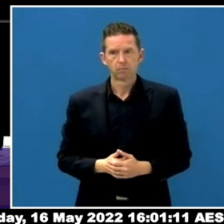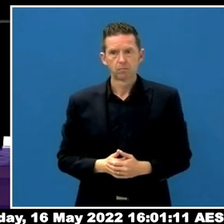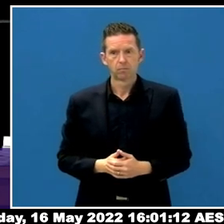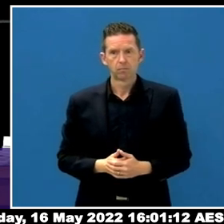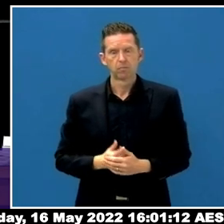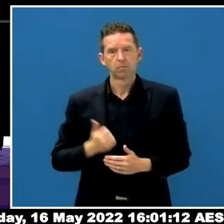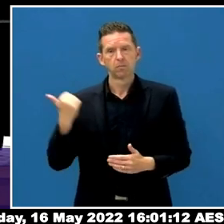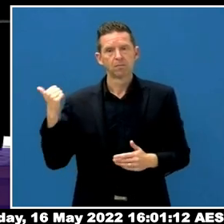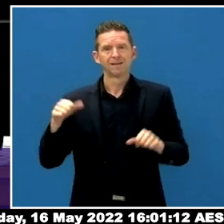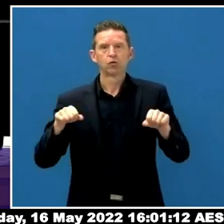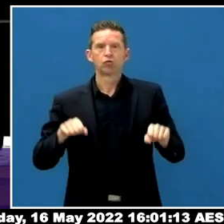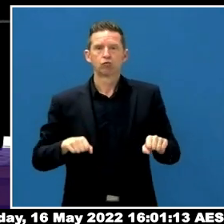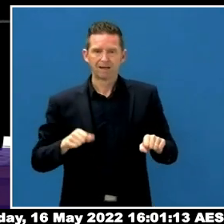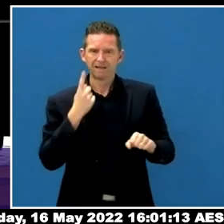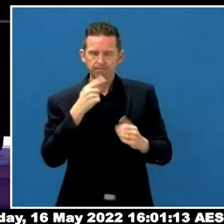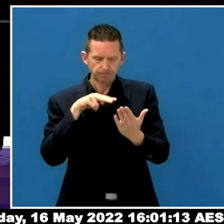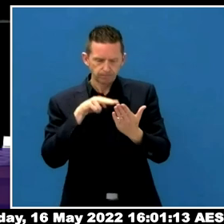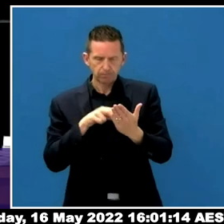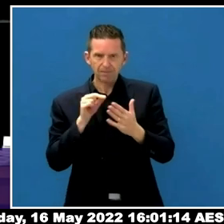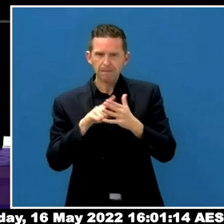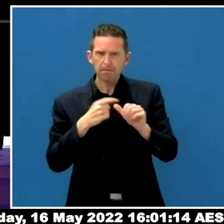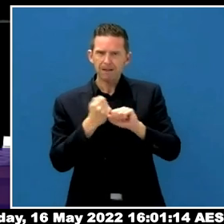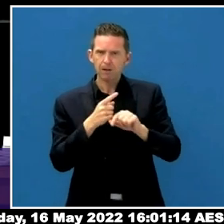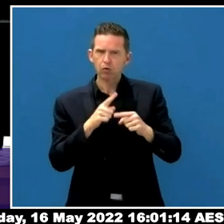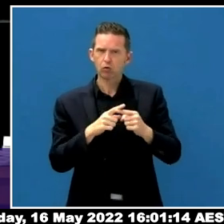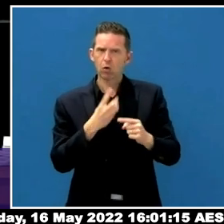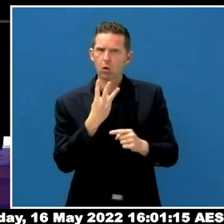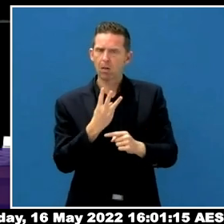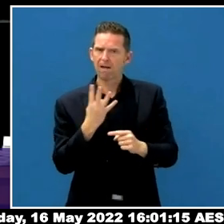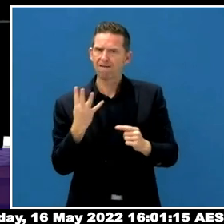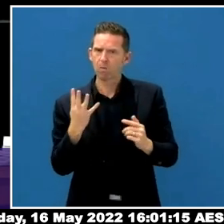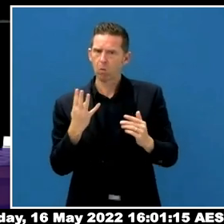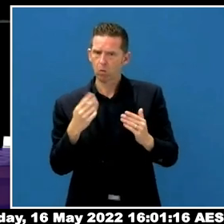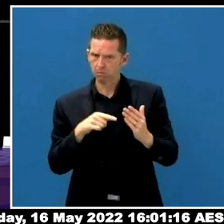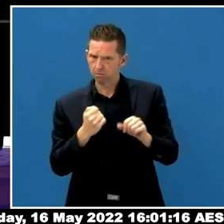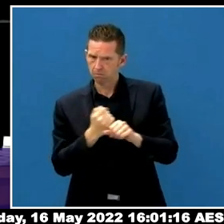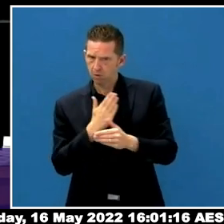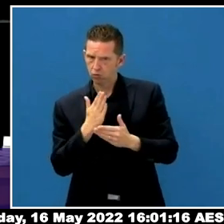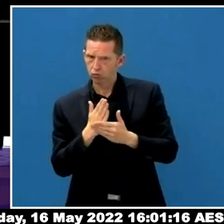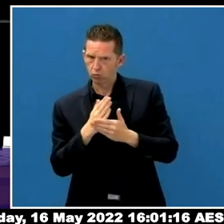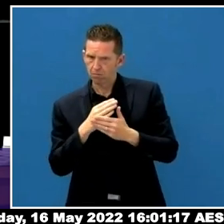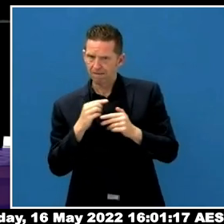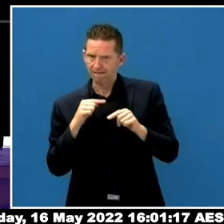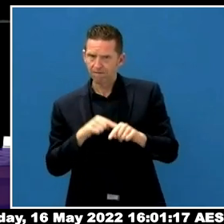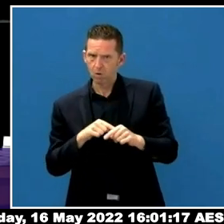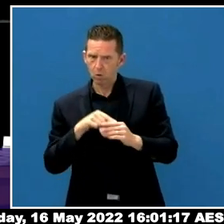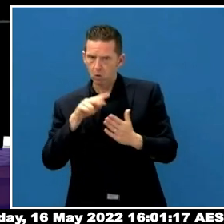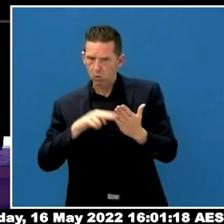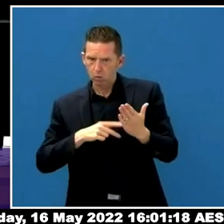Yes. CHAIR: I'll leave you to work out in due course whether there's any significance to the pagination. Yes. Thank you.